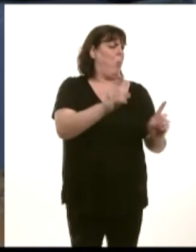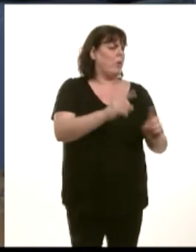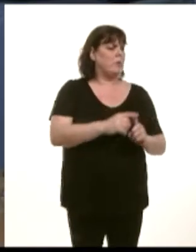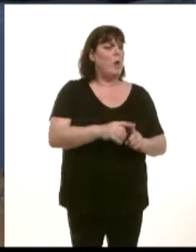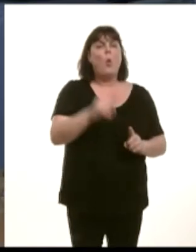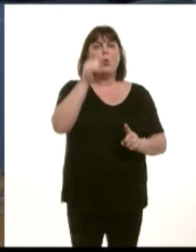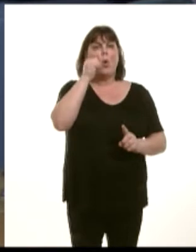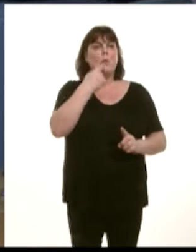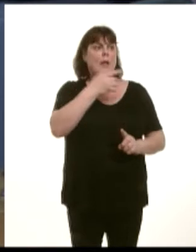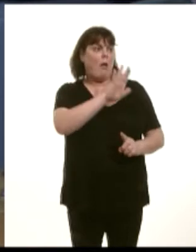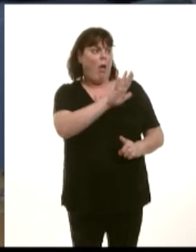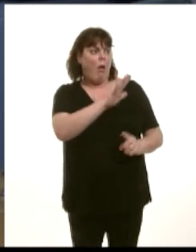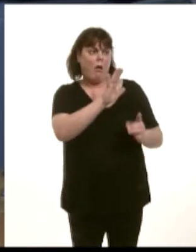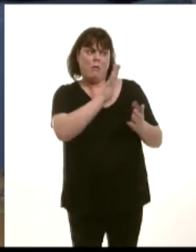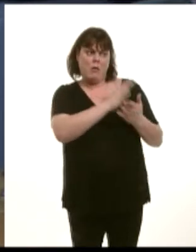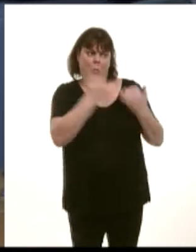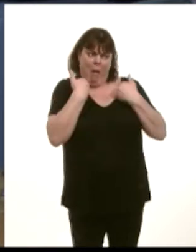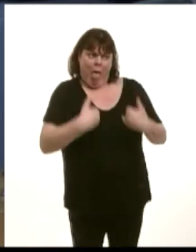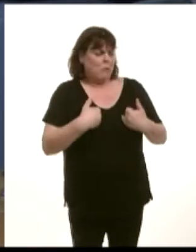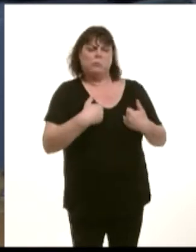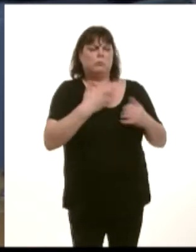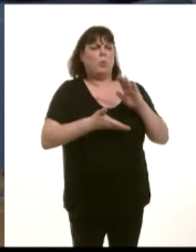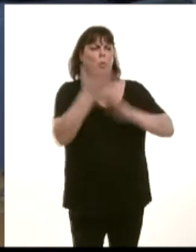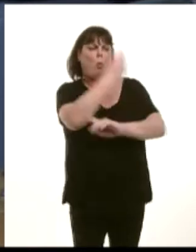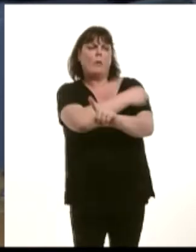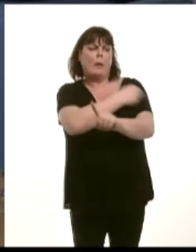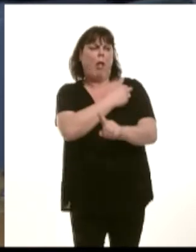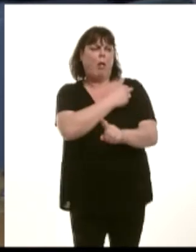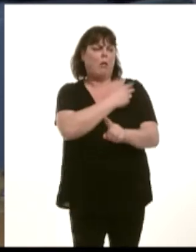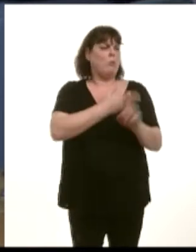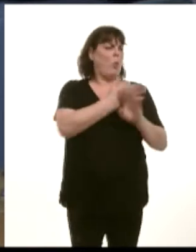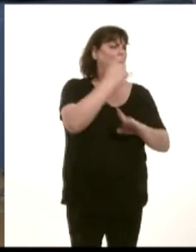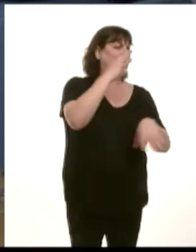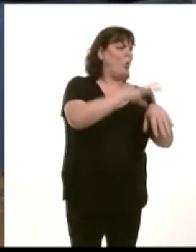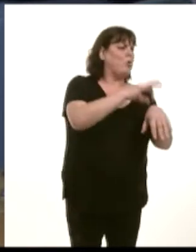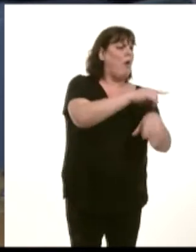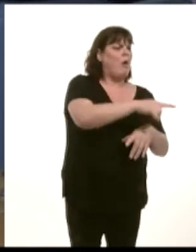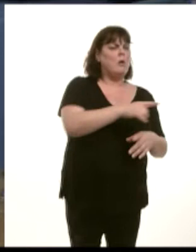go to A&E if they don’t need to be there, are you truly suggesting that the fact that